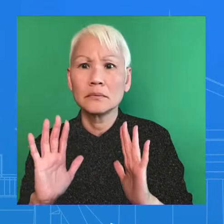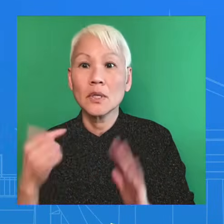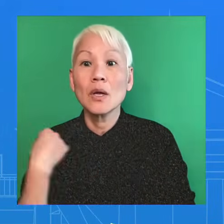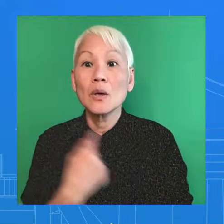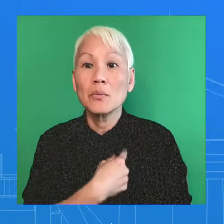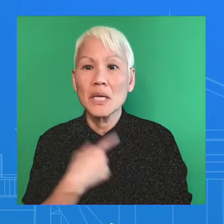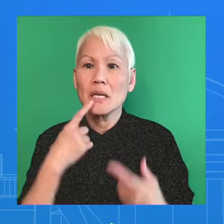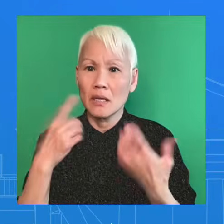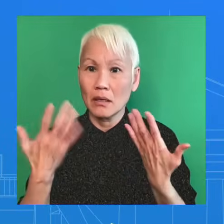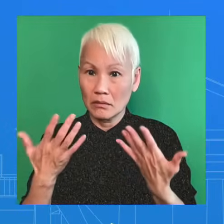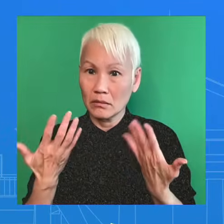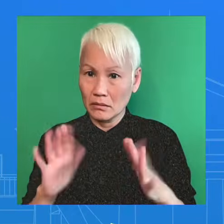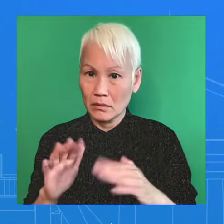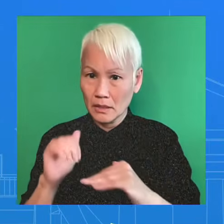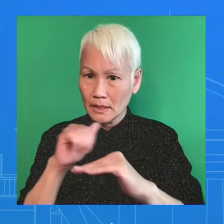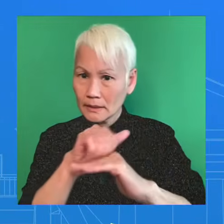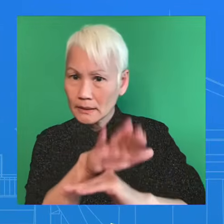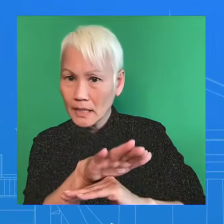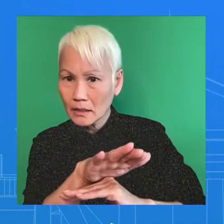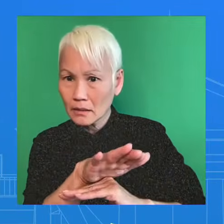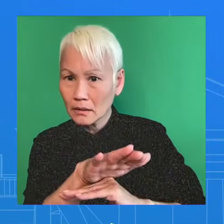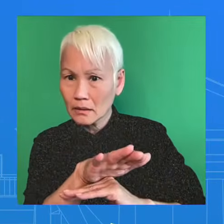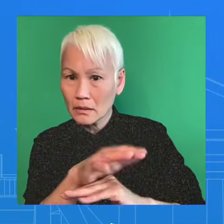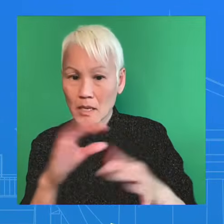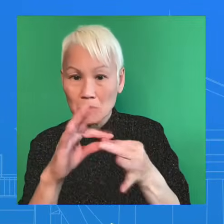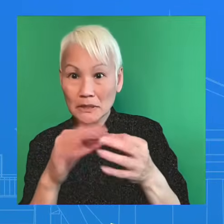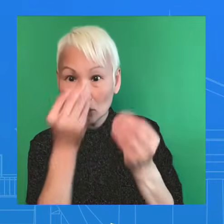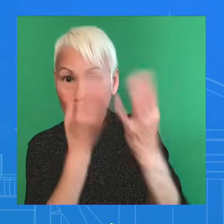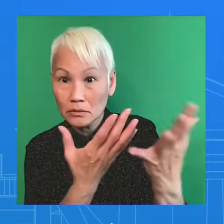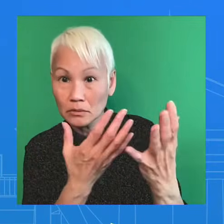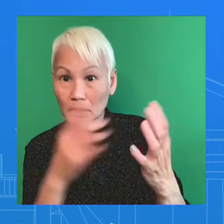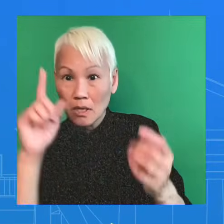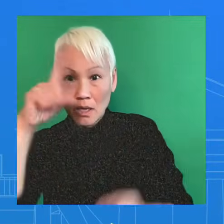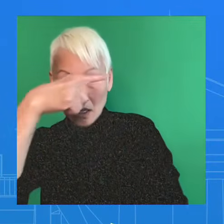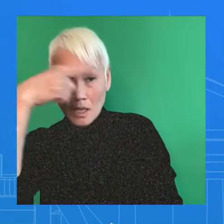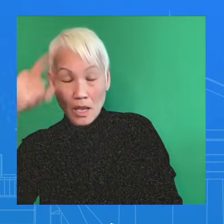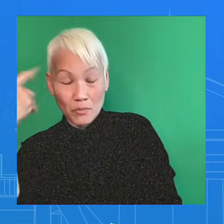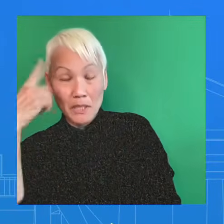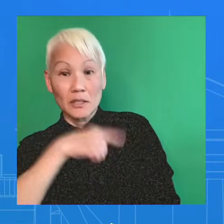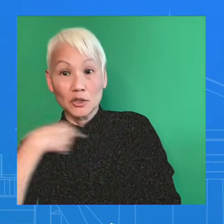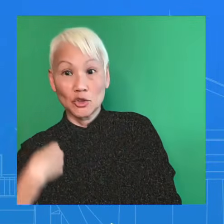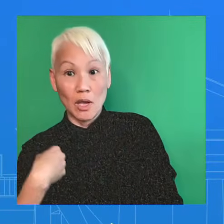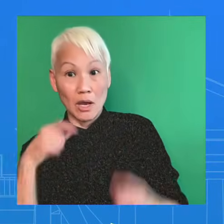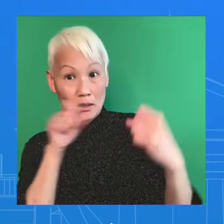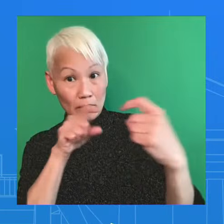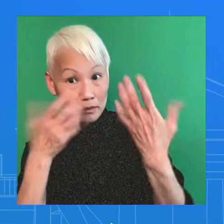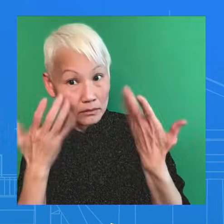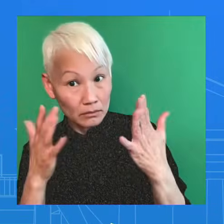as I said earlier, through various vehicles, including the conversations that these two officials,